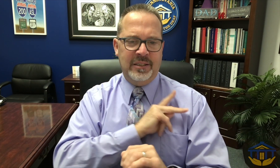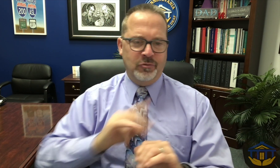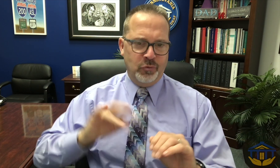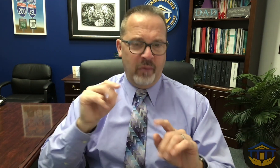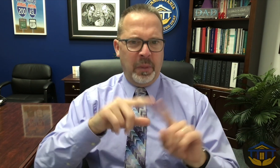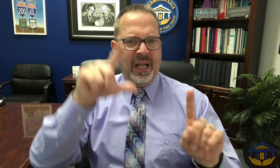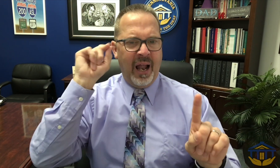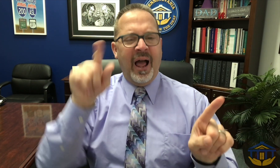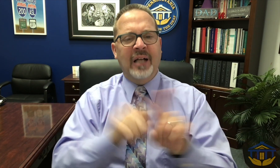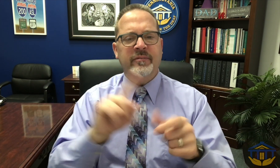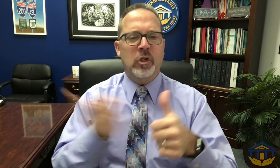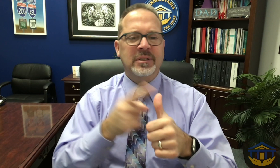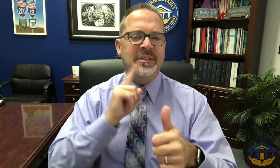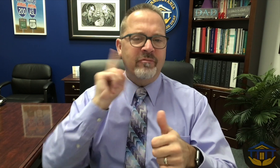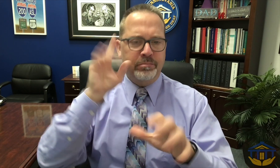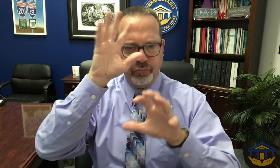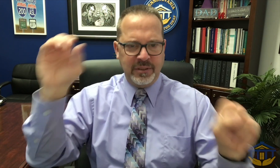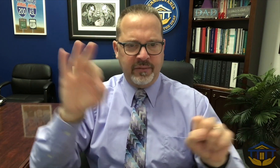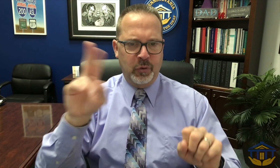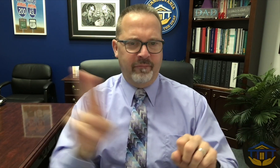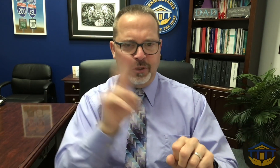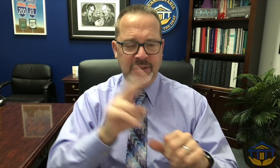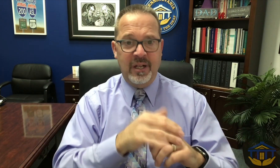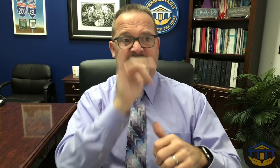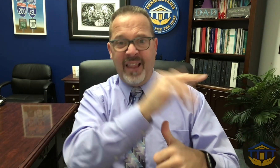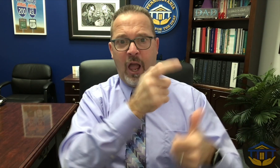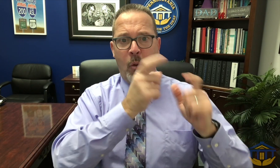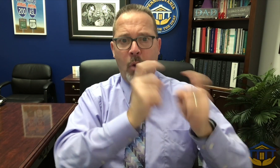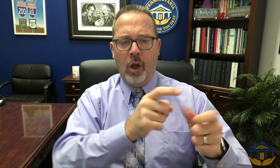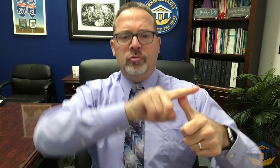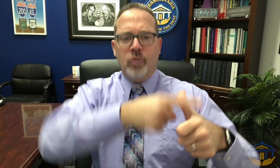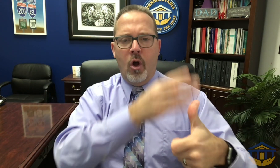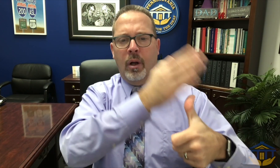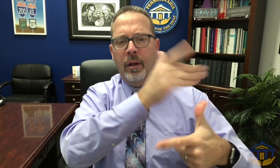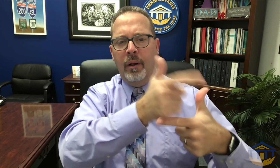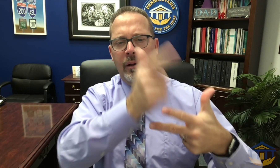at Gallaudet University. He was the first Deaf president of Gallaudet and that was the origin